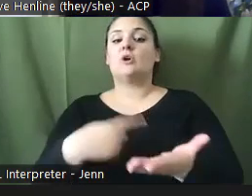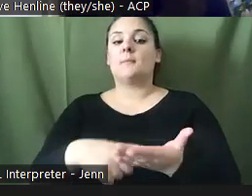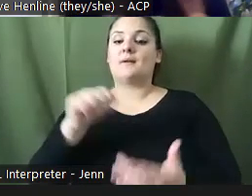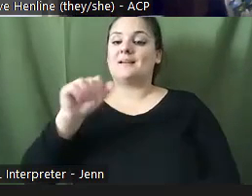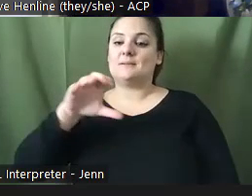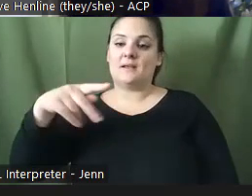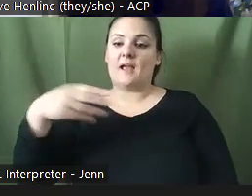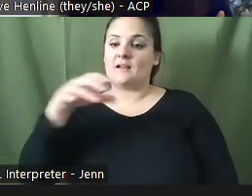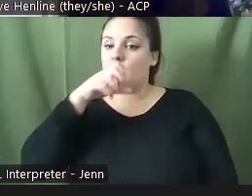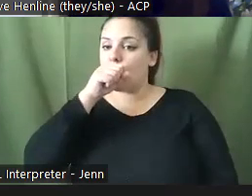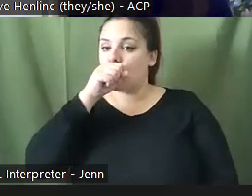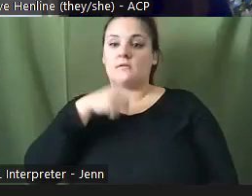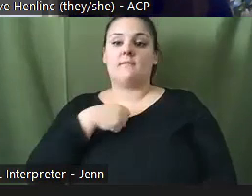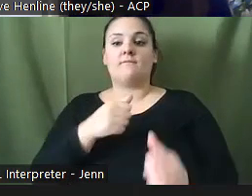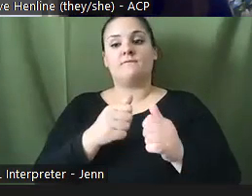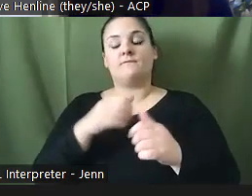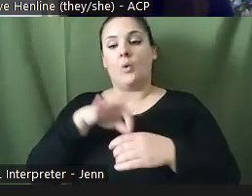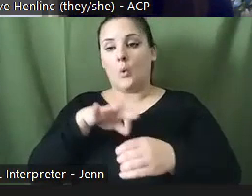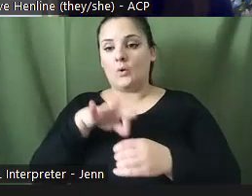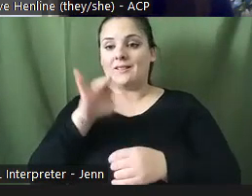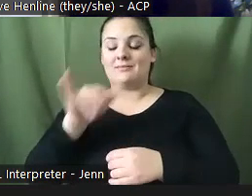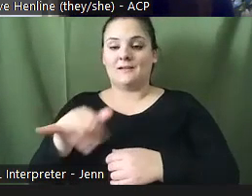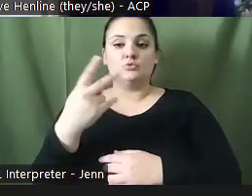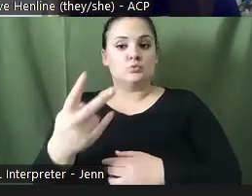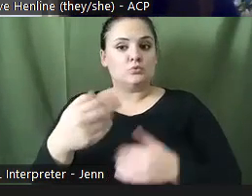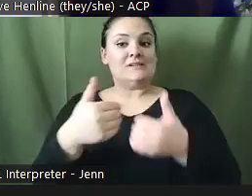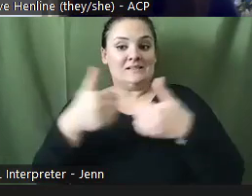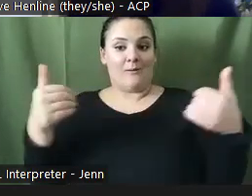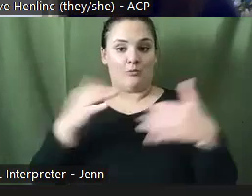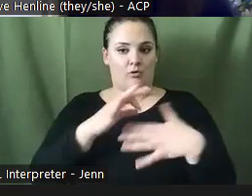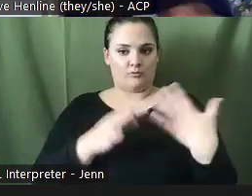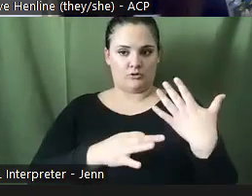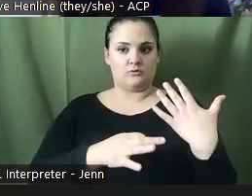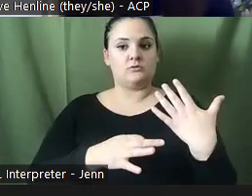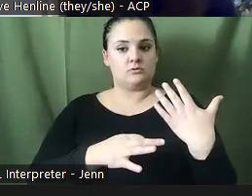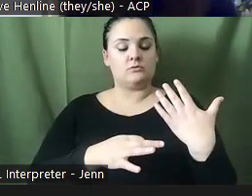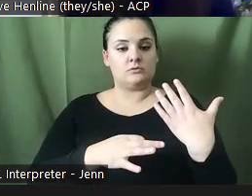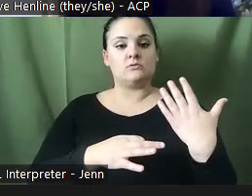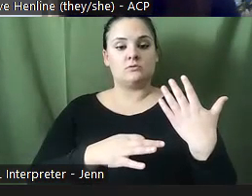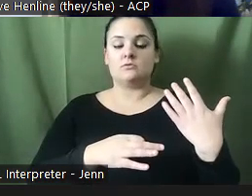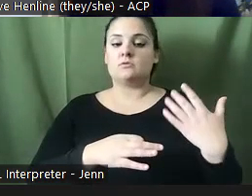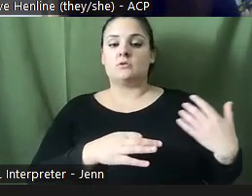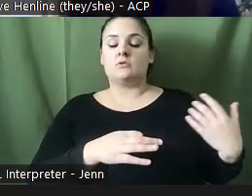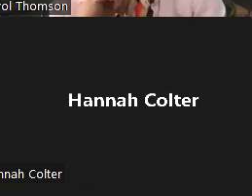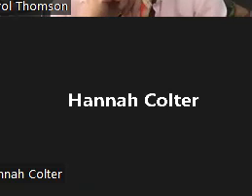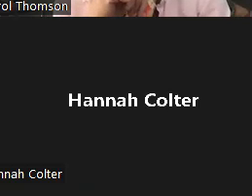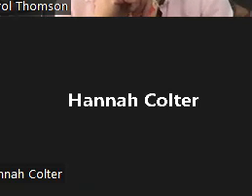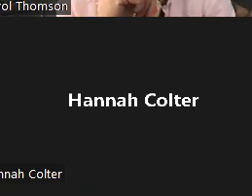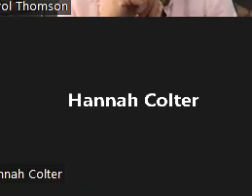are are two separate options for individuals to be active and participate in their right to